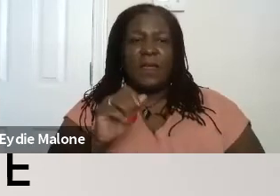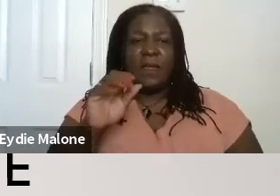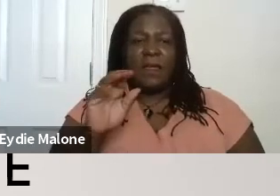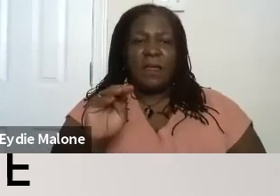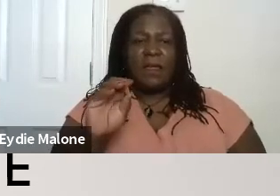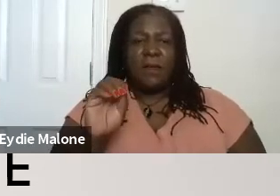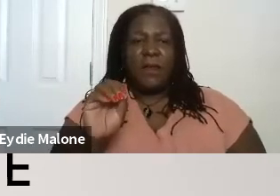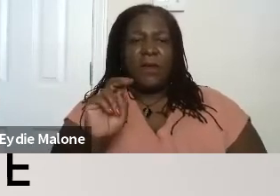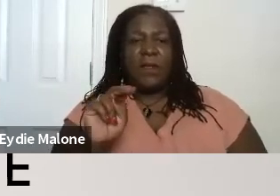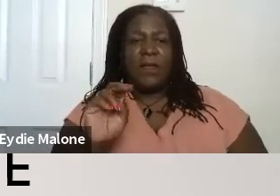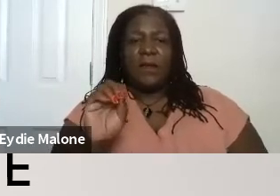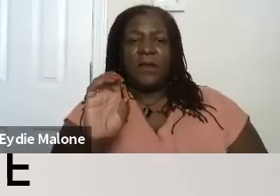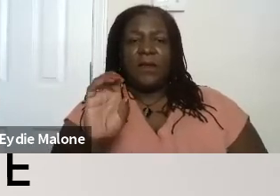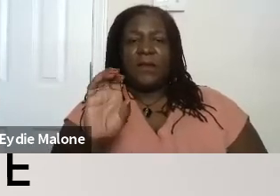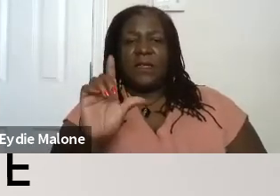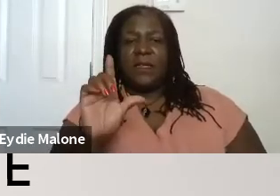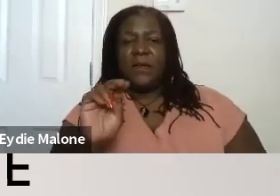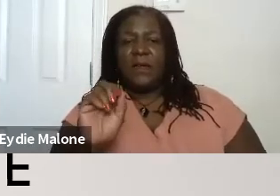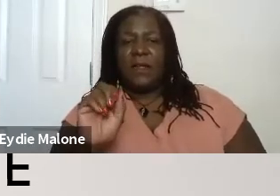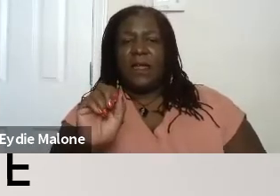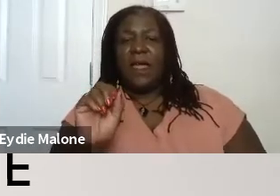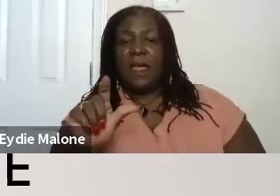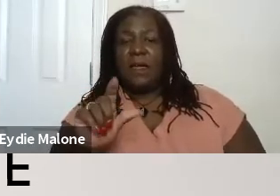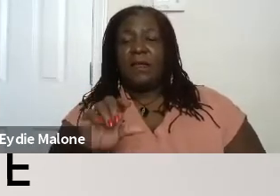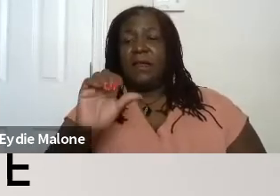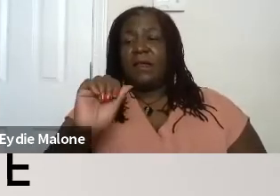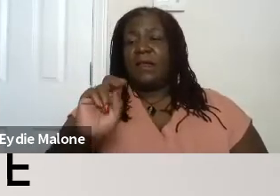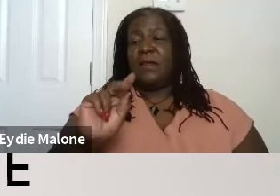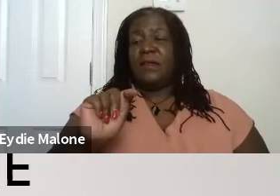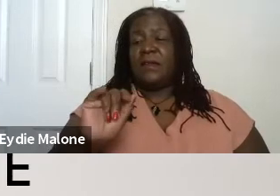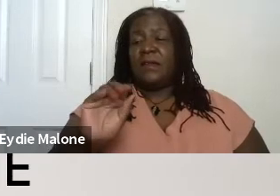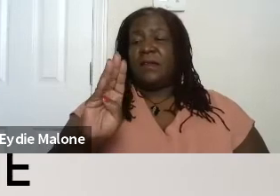that might block your response to a vaccine, in that circumstance it is reasonable to wait